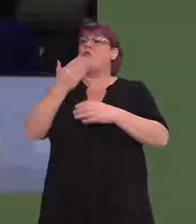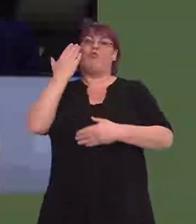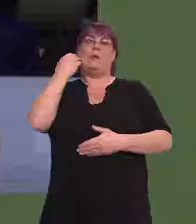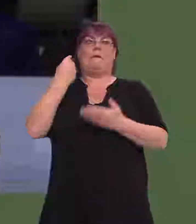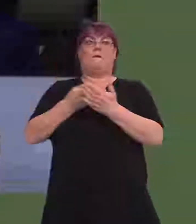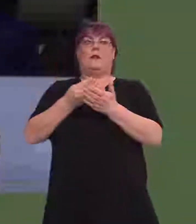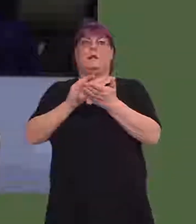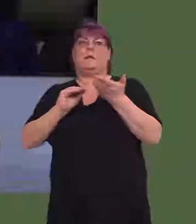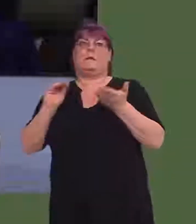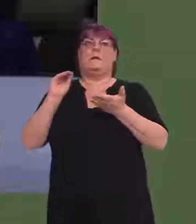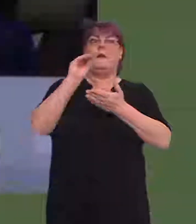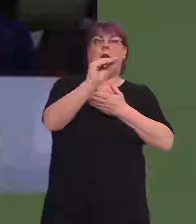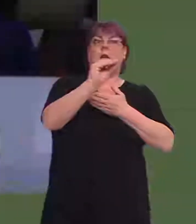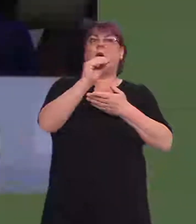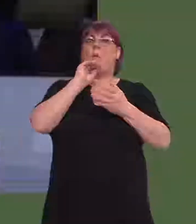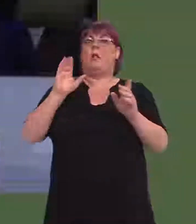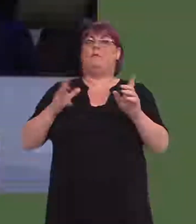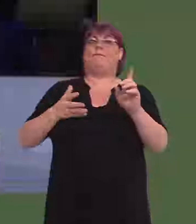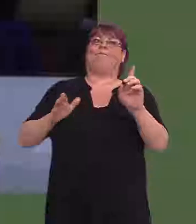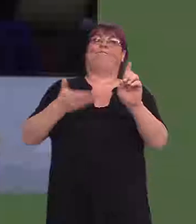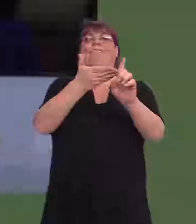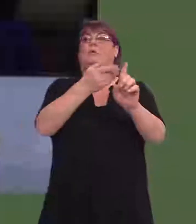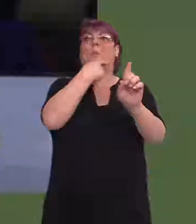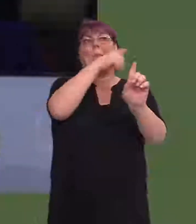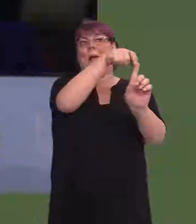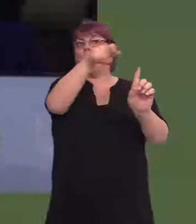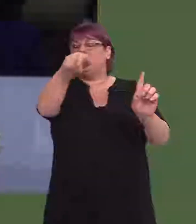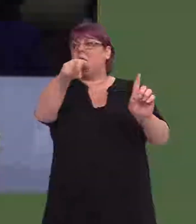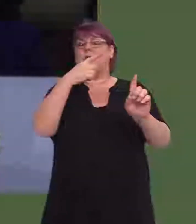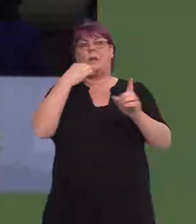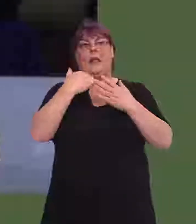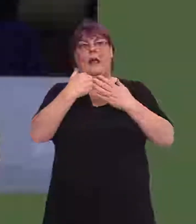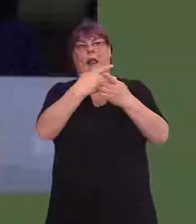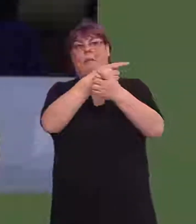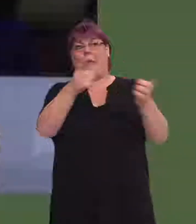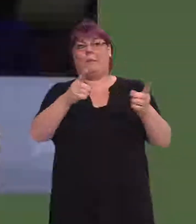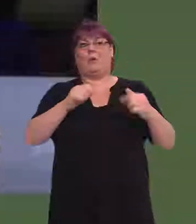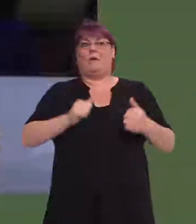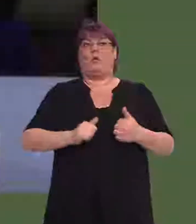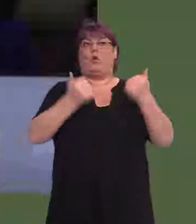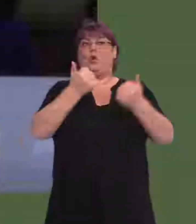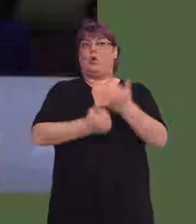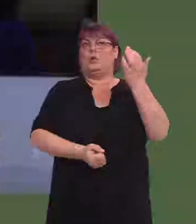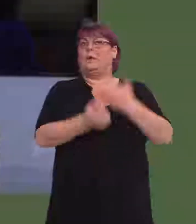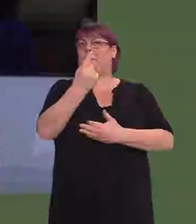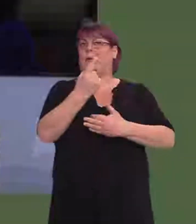front-line patients and help for positive outcomes within this beleaguered health